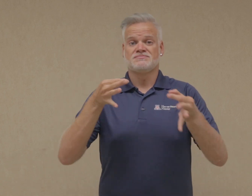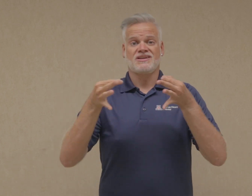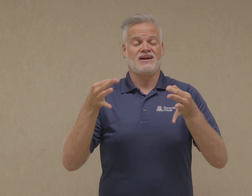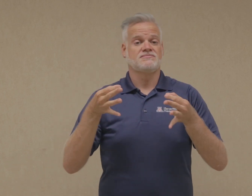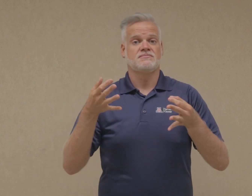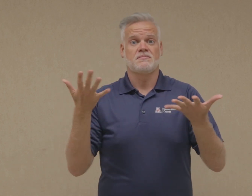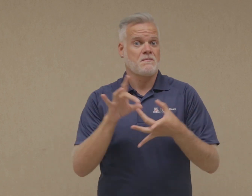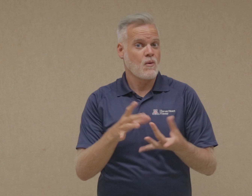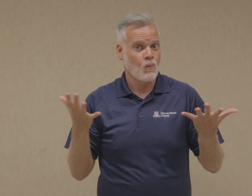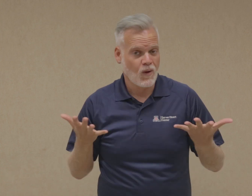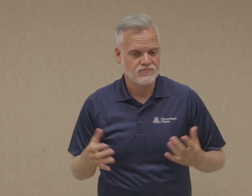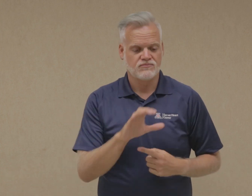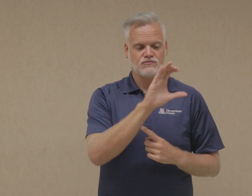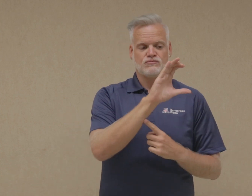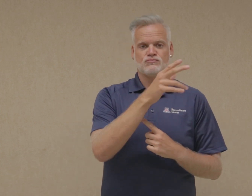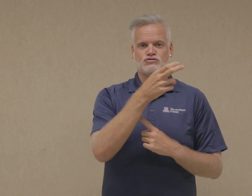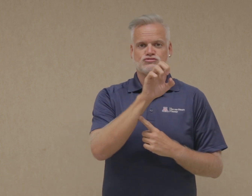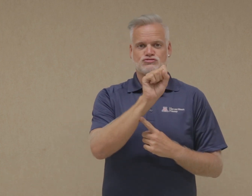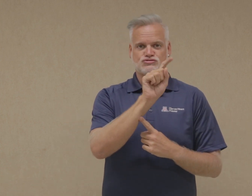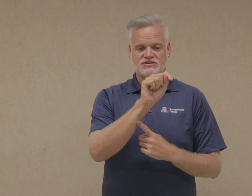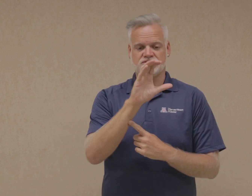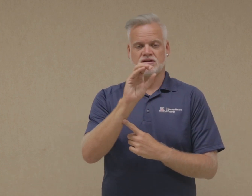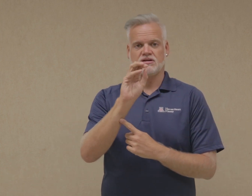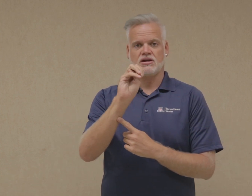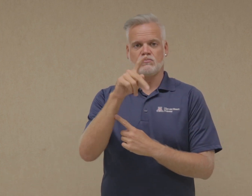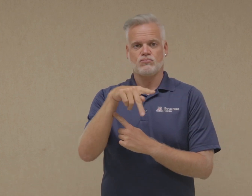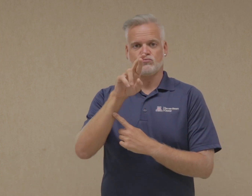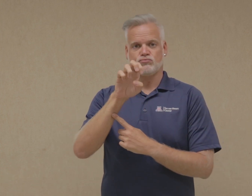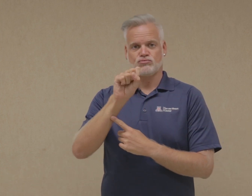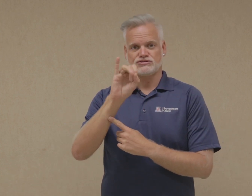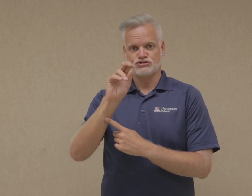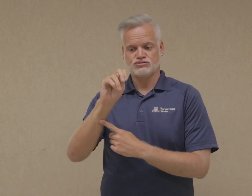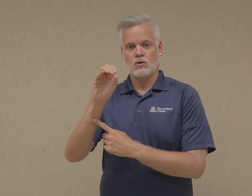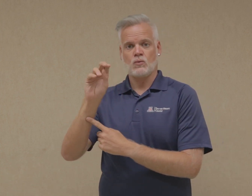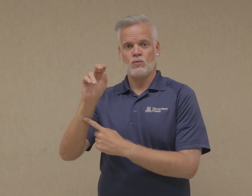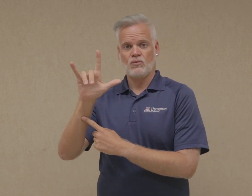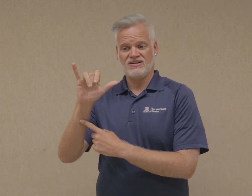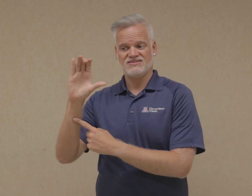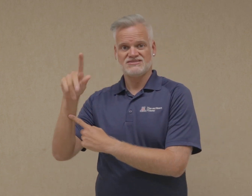because cardiac arrest can happen to anyone, any place, and at any time.